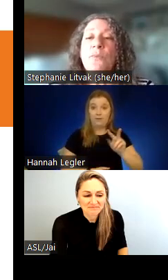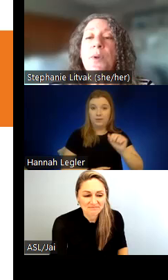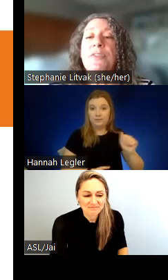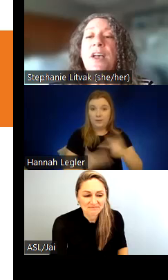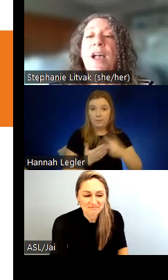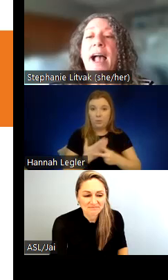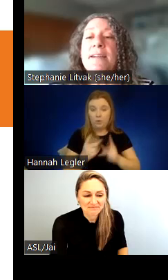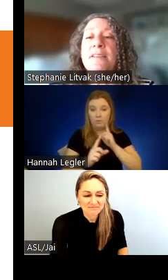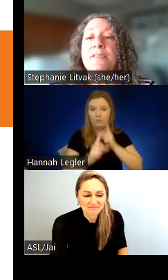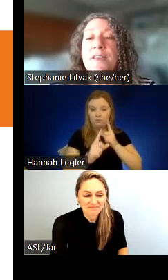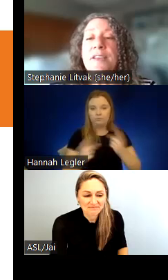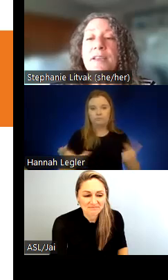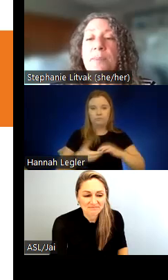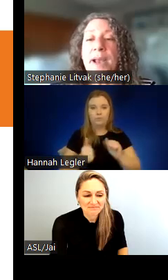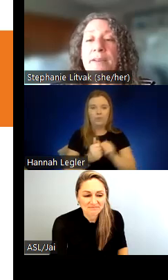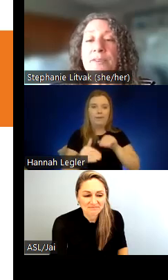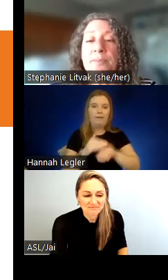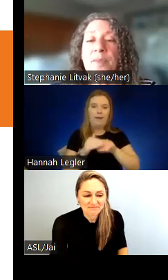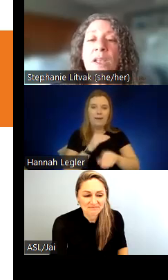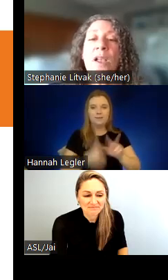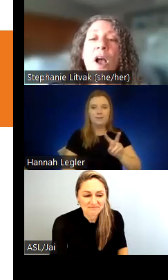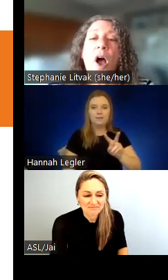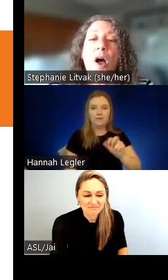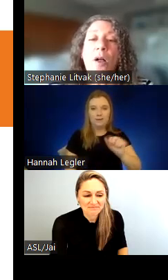with the access VSA brand.